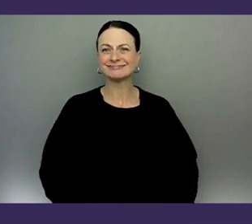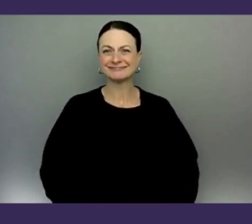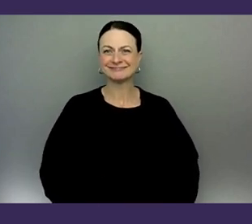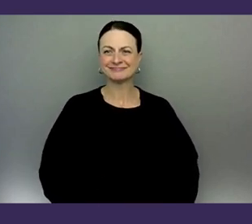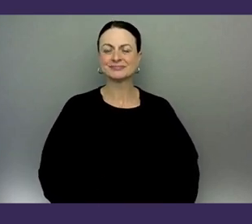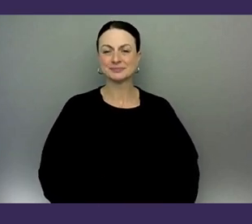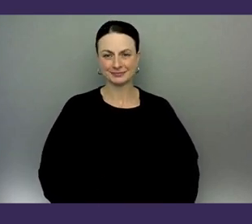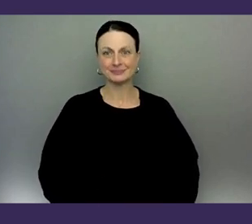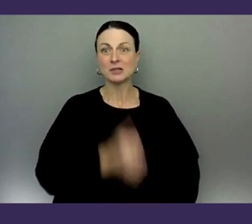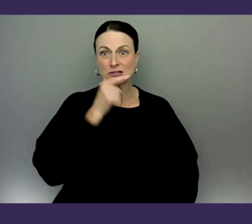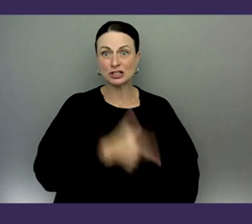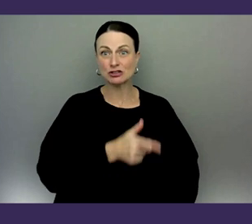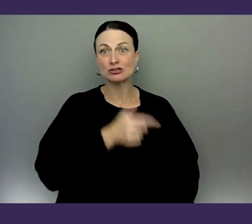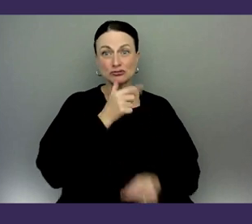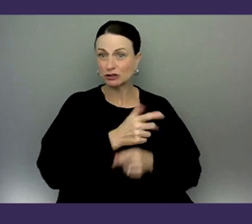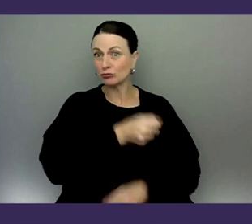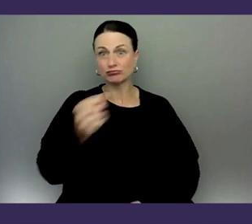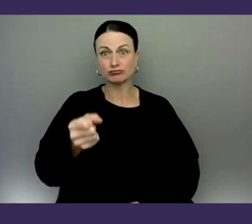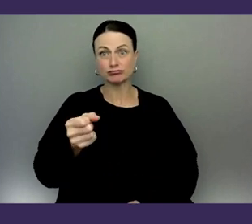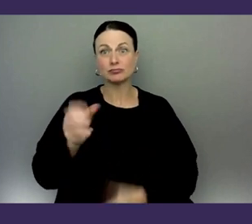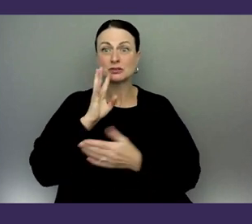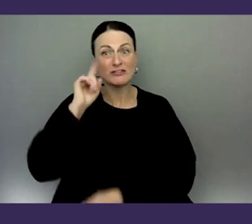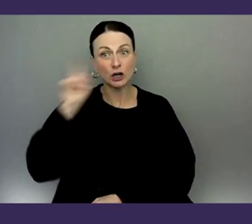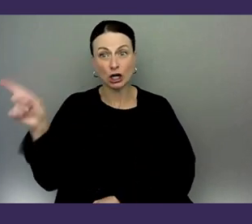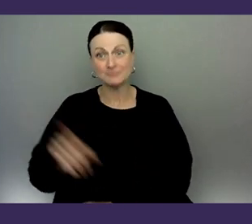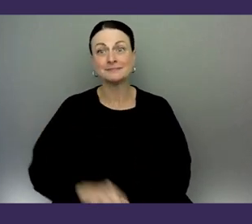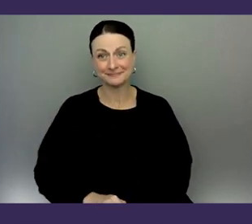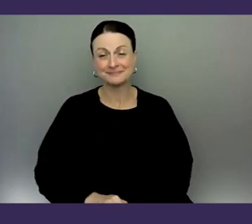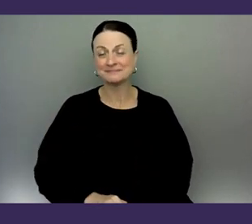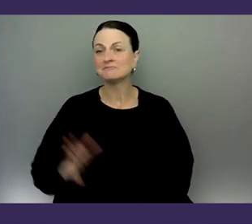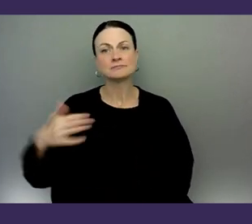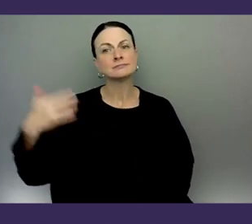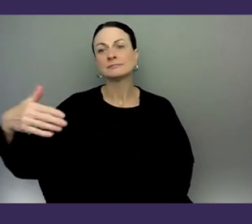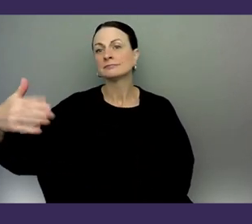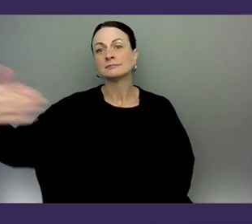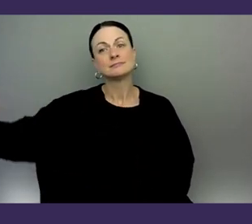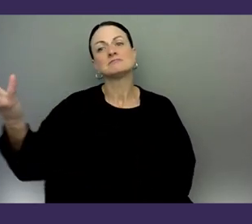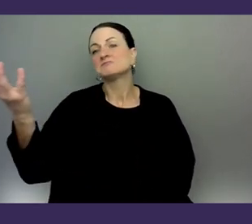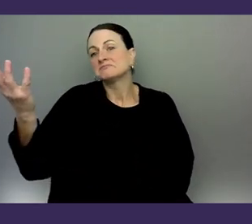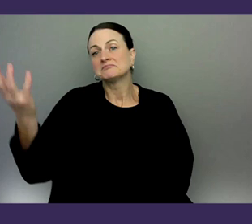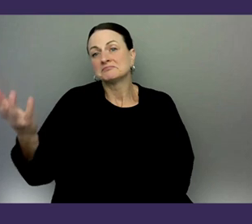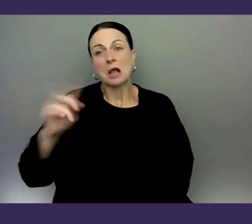her sister was able to speak on behalf of Karla. And from time to time, if a question was relevant